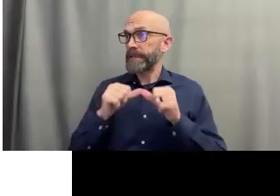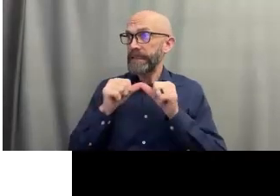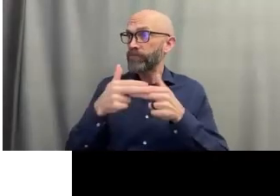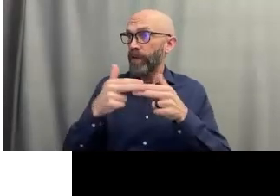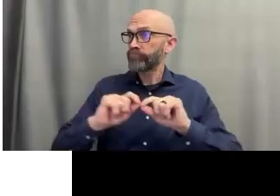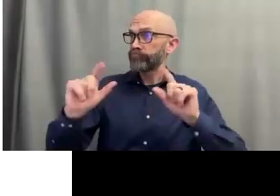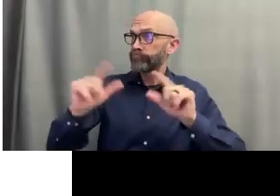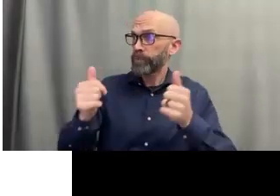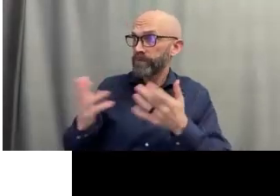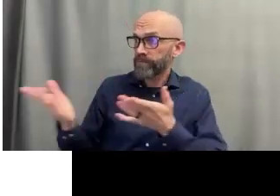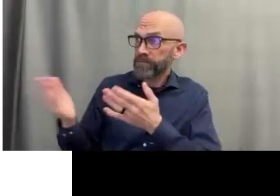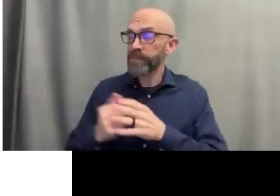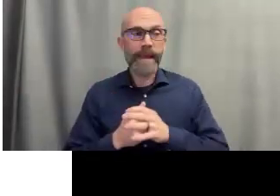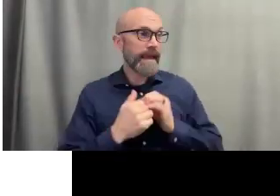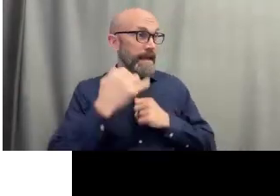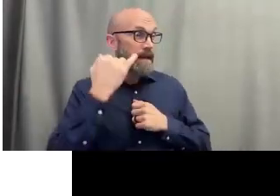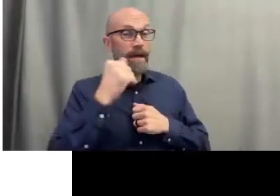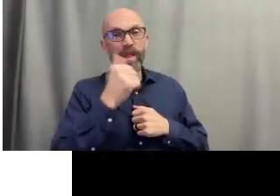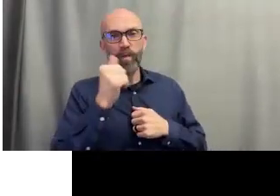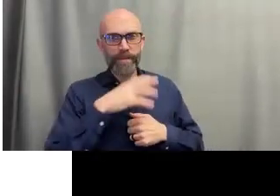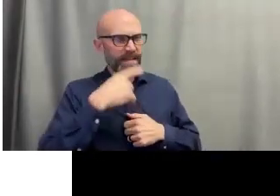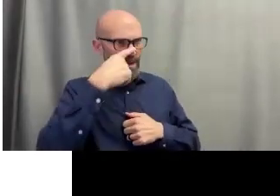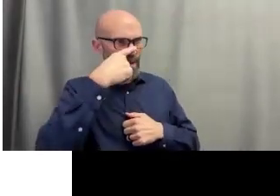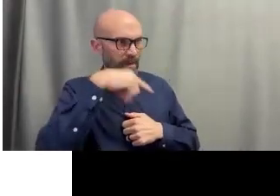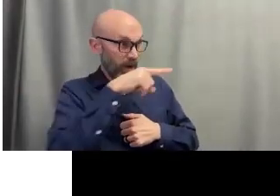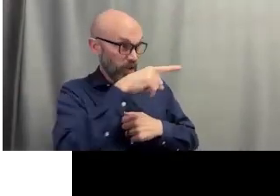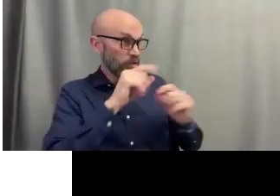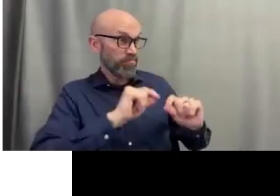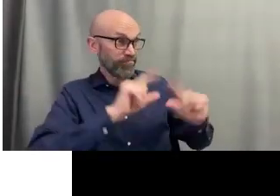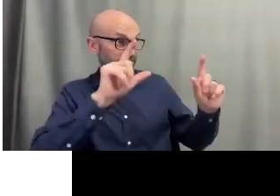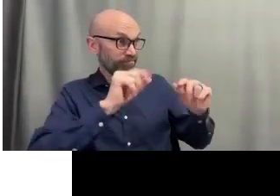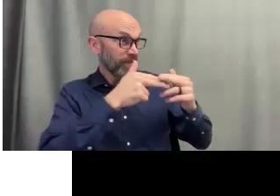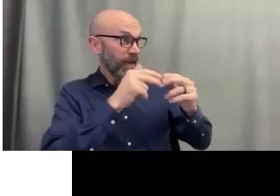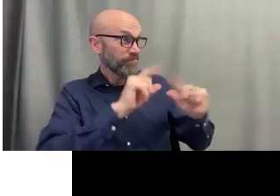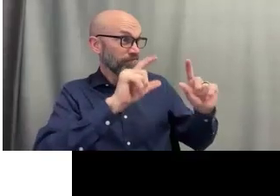If you don't mind advancing? Okay. Yeah, that'd be helpful.